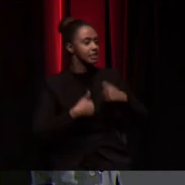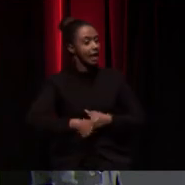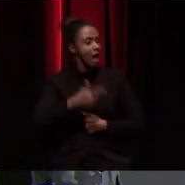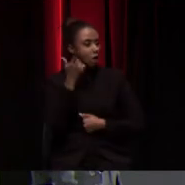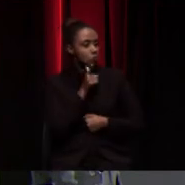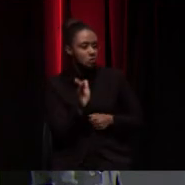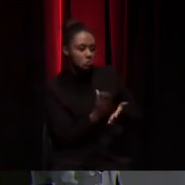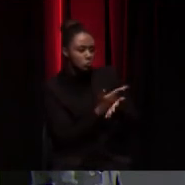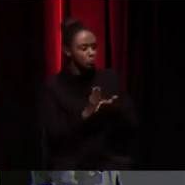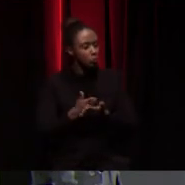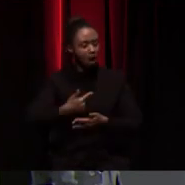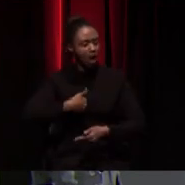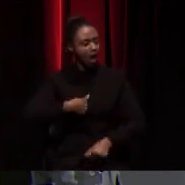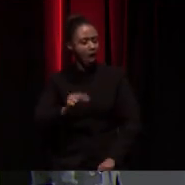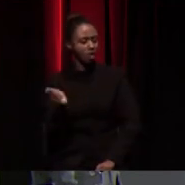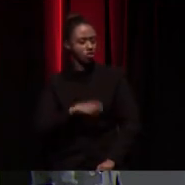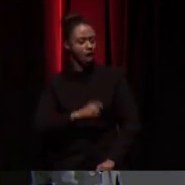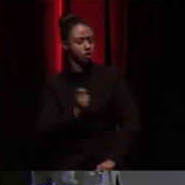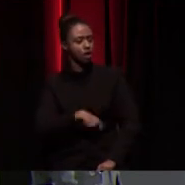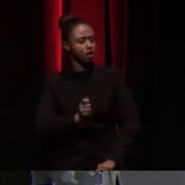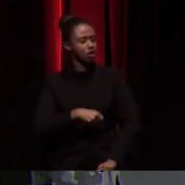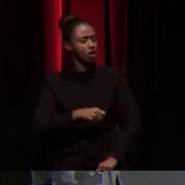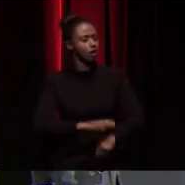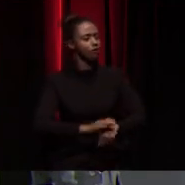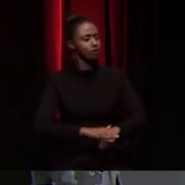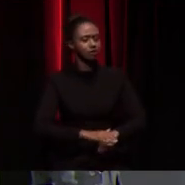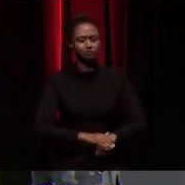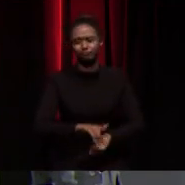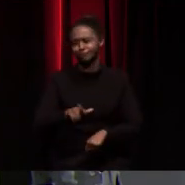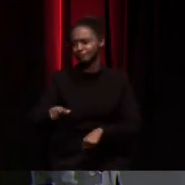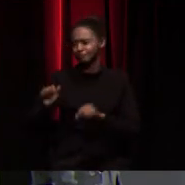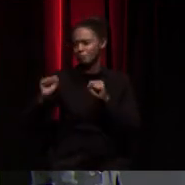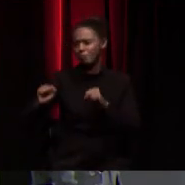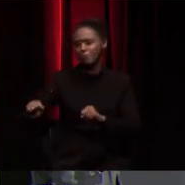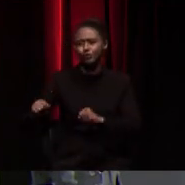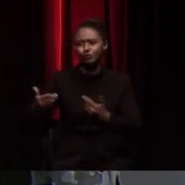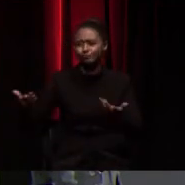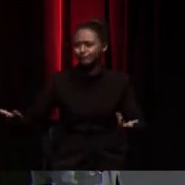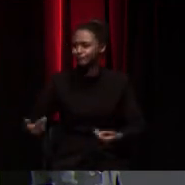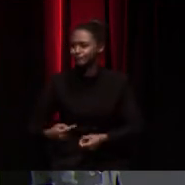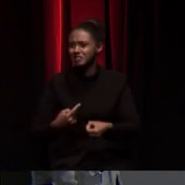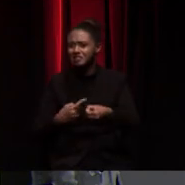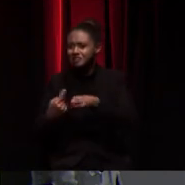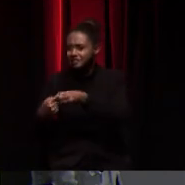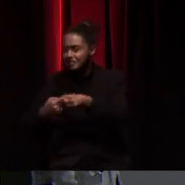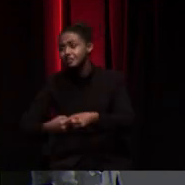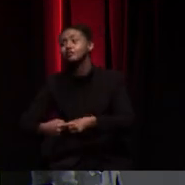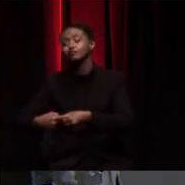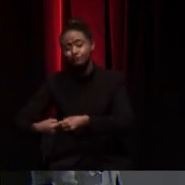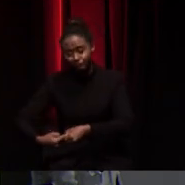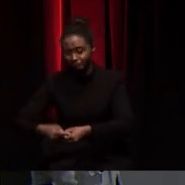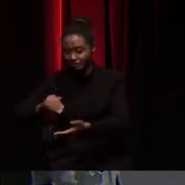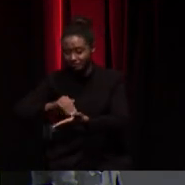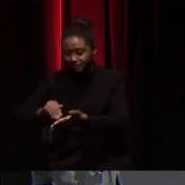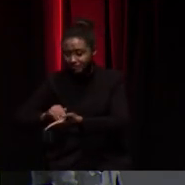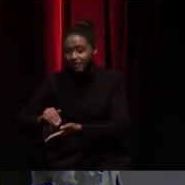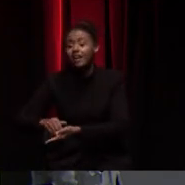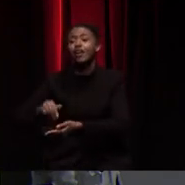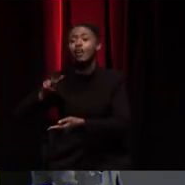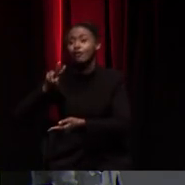I want to do this or that”. You may be allocated to Cities and have to do an article on the coming of Spring.